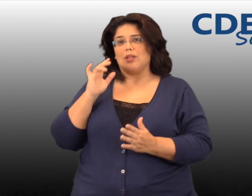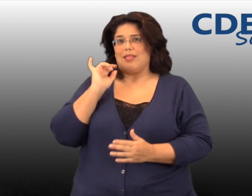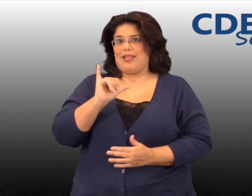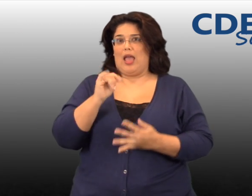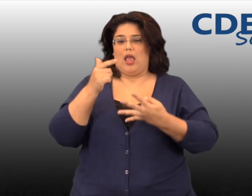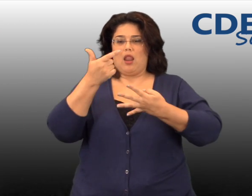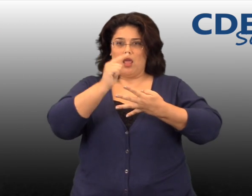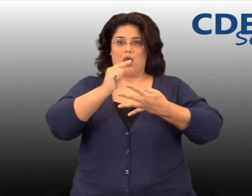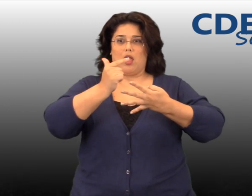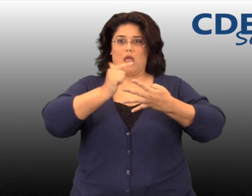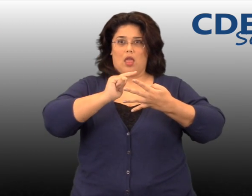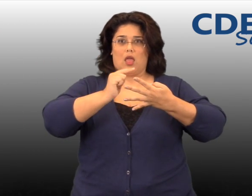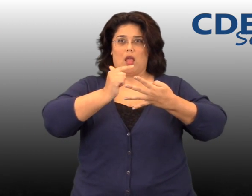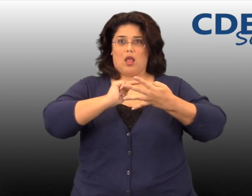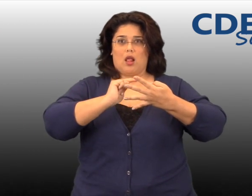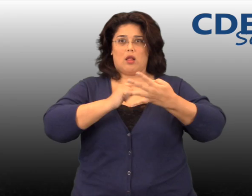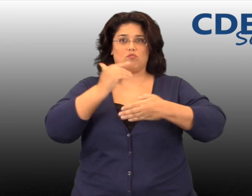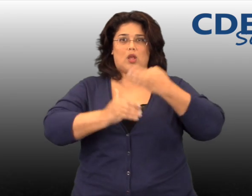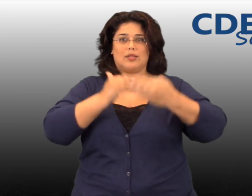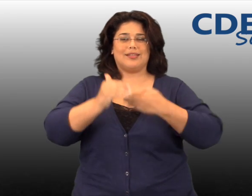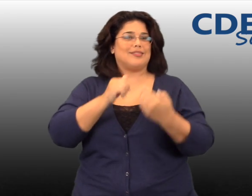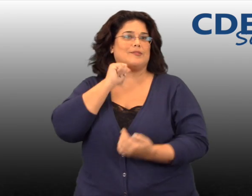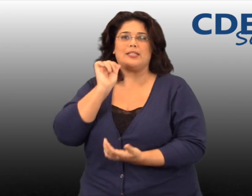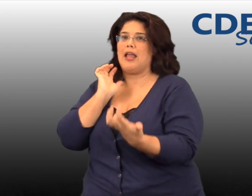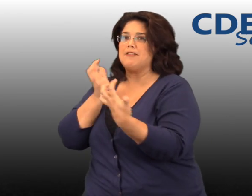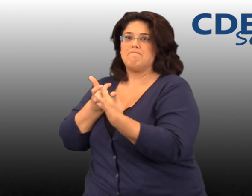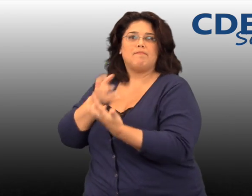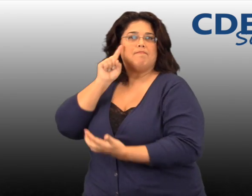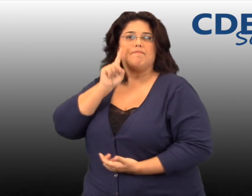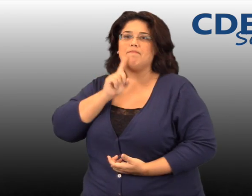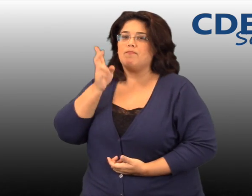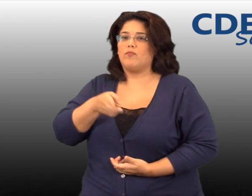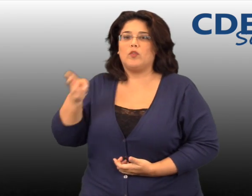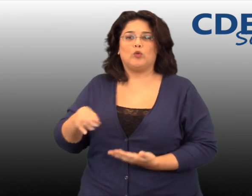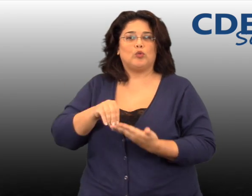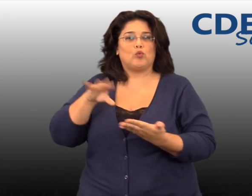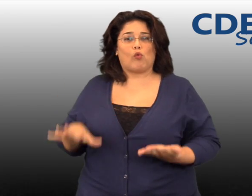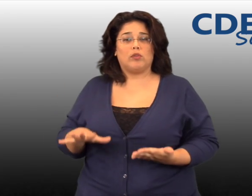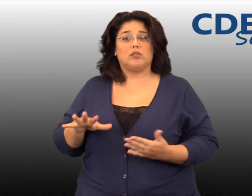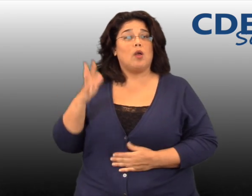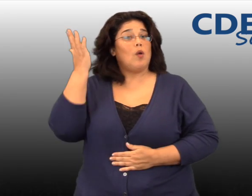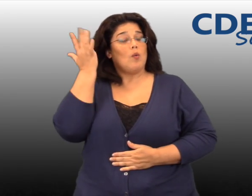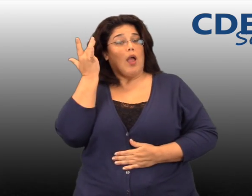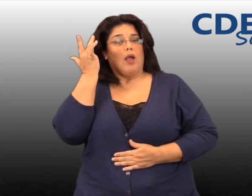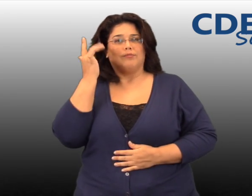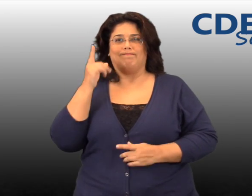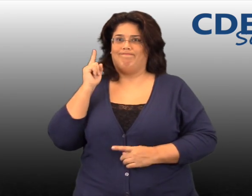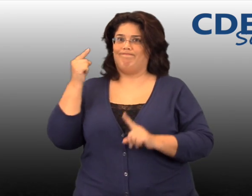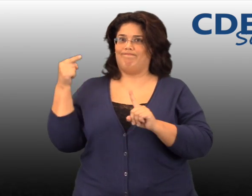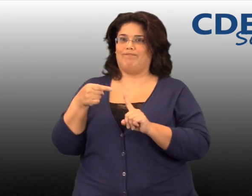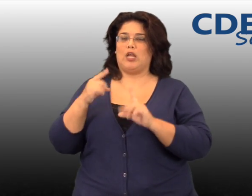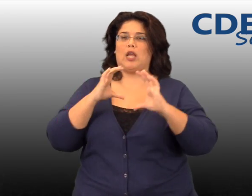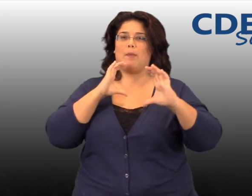In truth, this process does not fit the needs of Deaf and Hard of Hearing students. Access